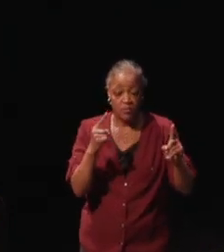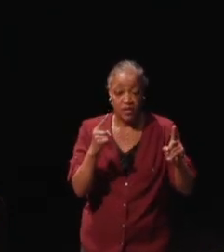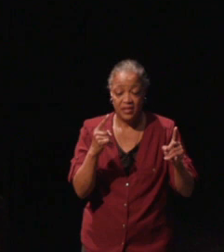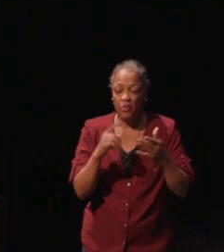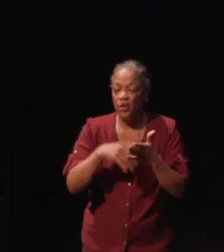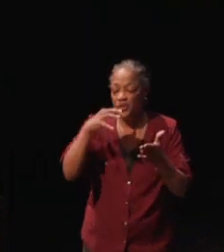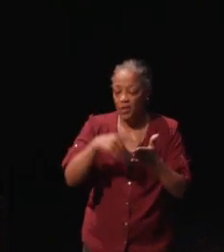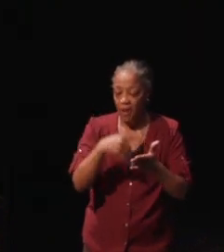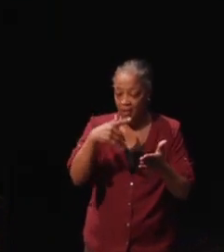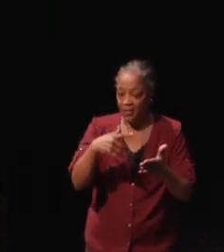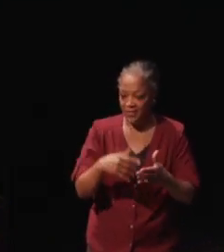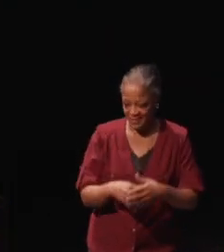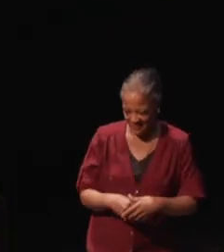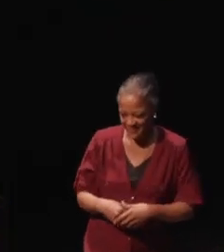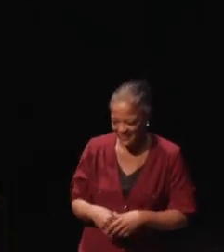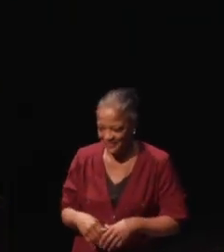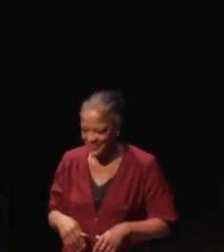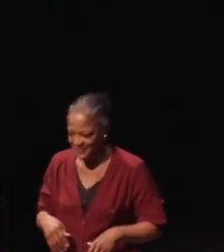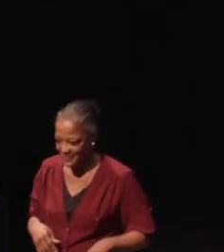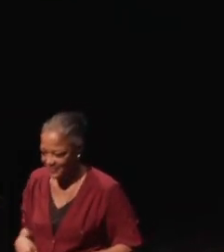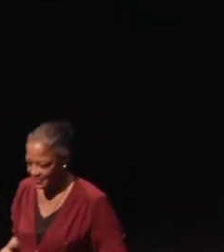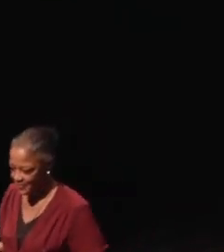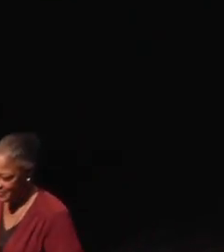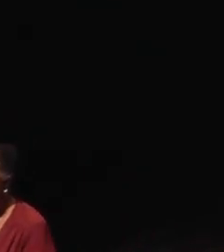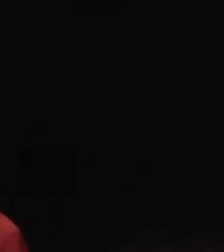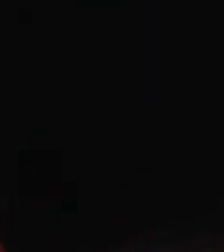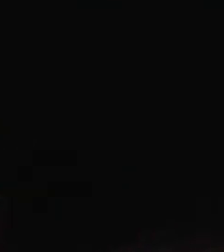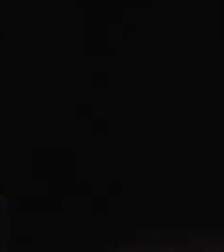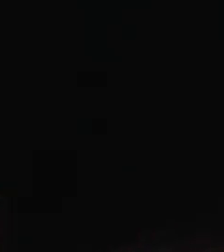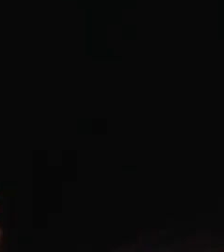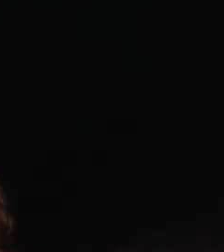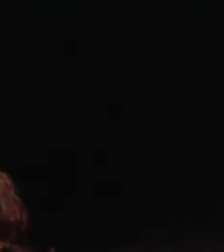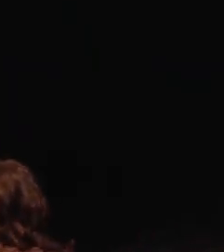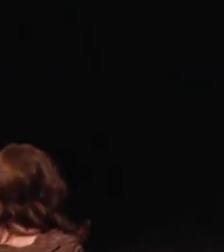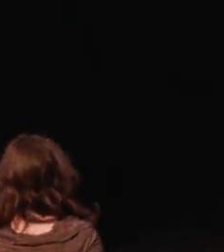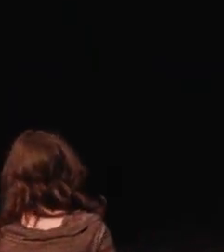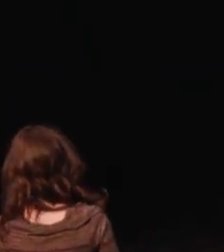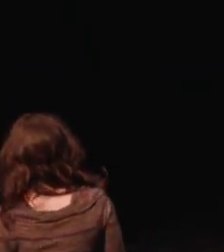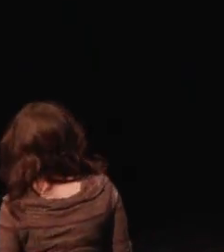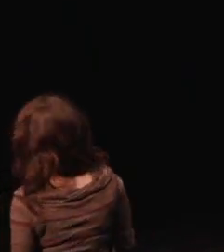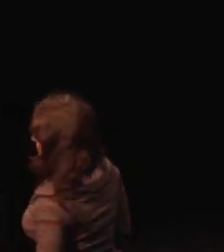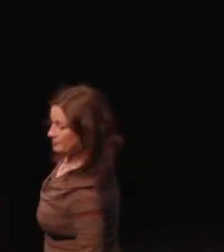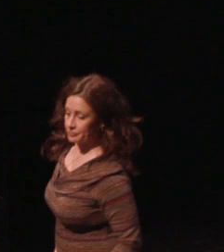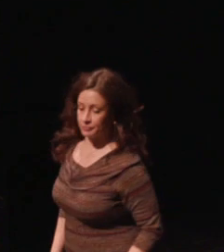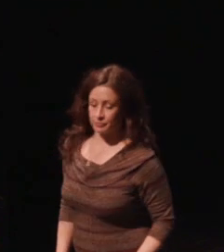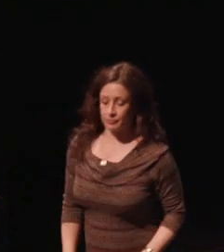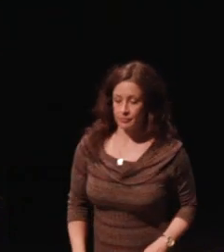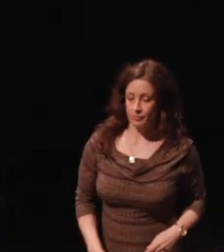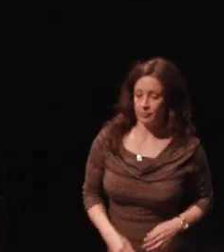in awhile. Number four, just two more to go.